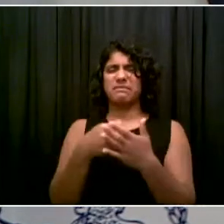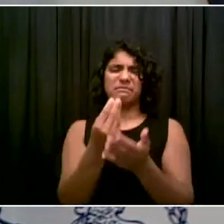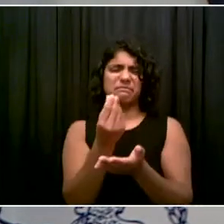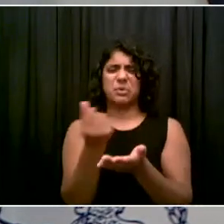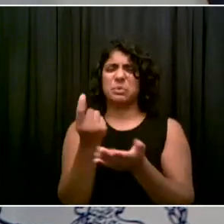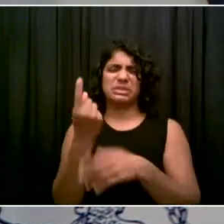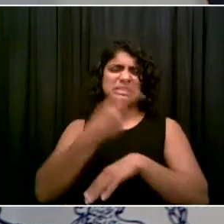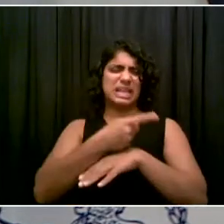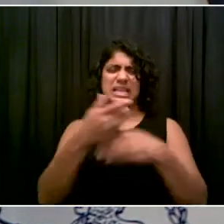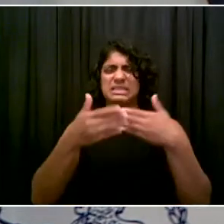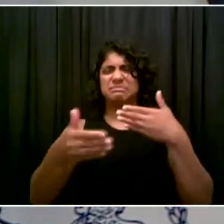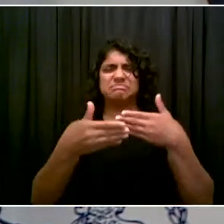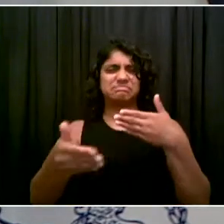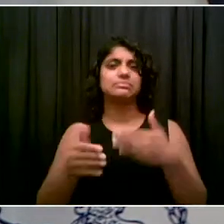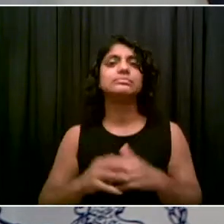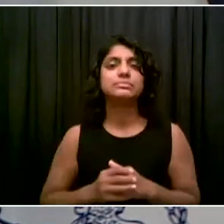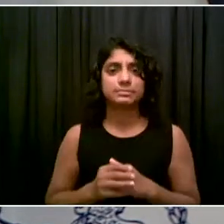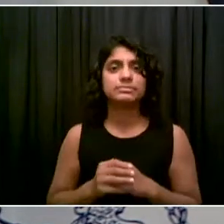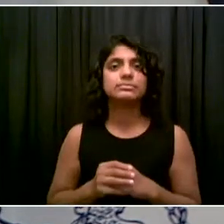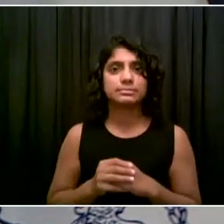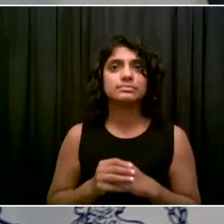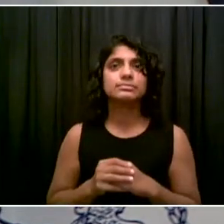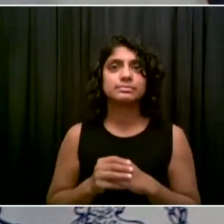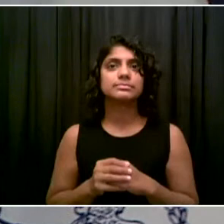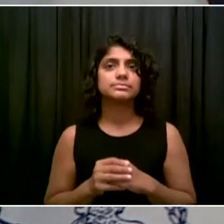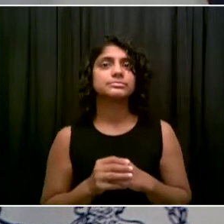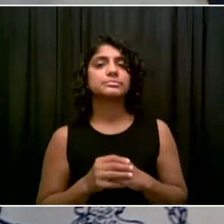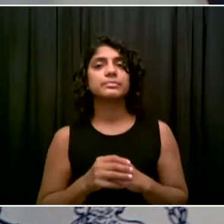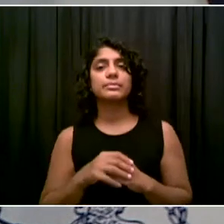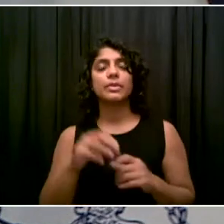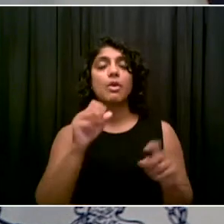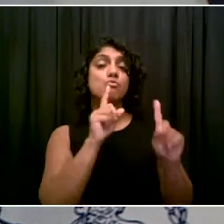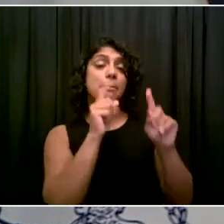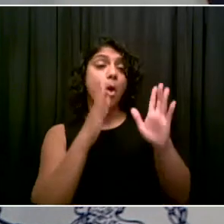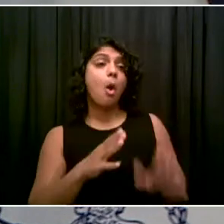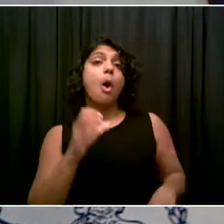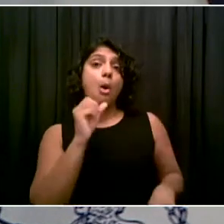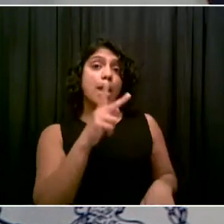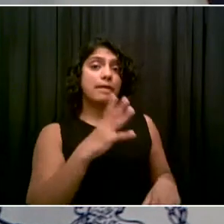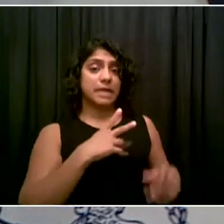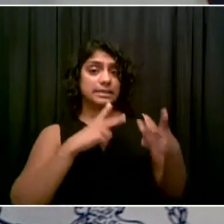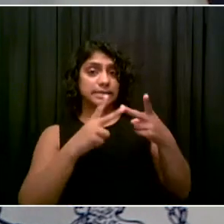TO ACCOMMODATE EVERY FAMILY AND WE ARE EXCITED ABOUT WHAT WE ARE DOING. GO AAHED. Reporter: ANOTHER QUESTION ABOUT THE